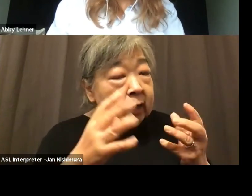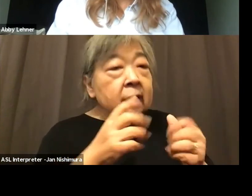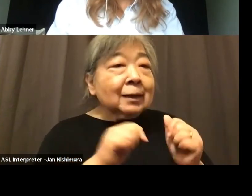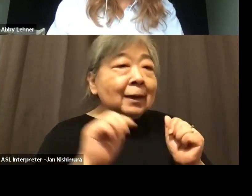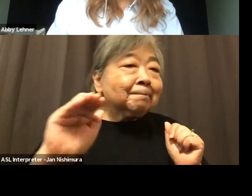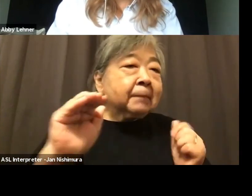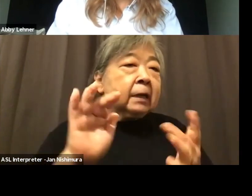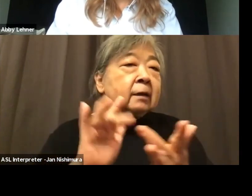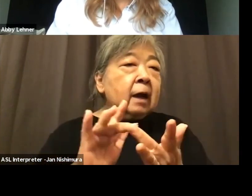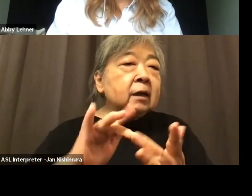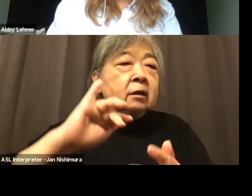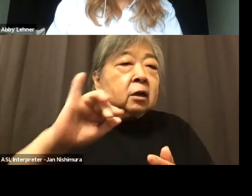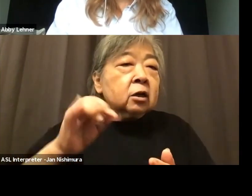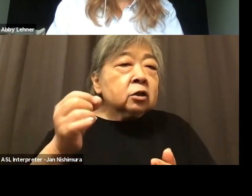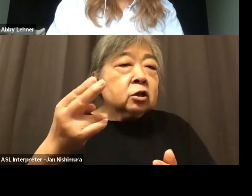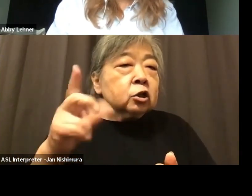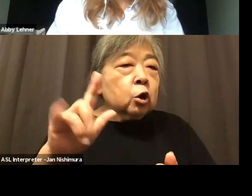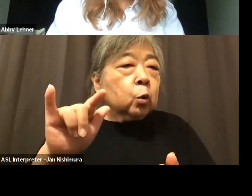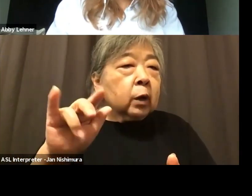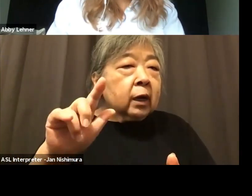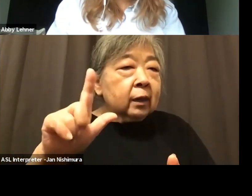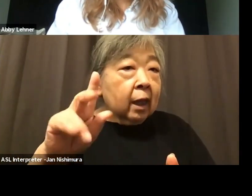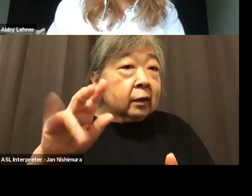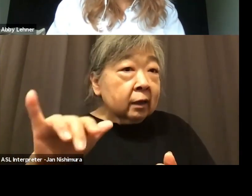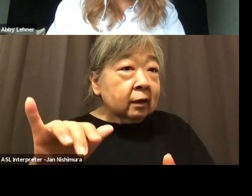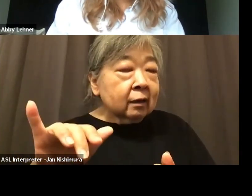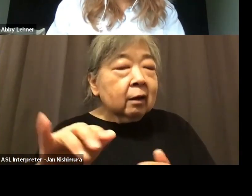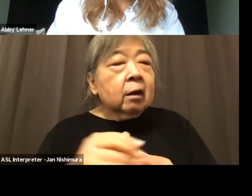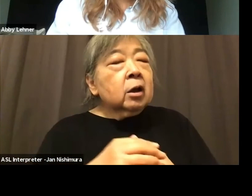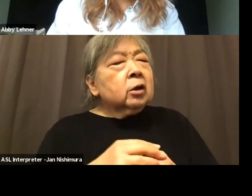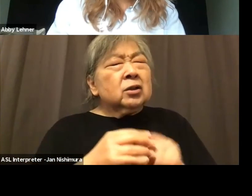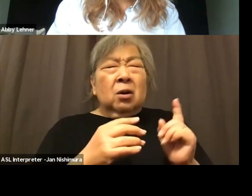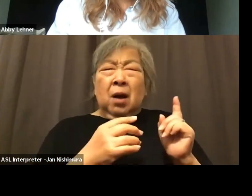So great comments, Abby, actually, yeah, that's one of the things you don't realize, when